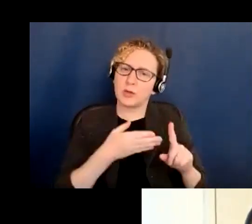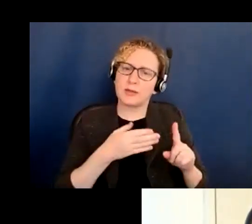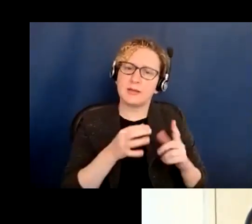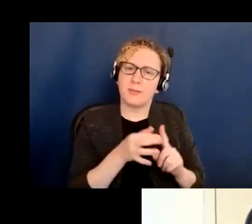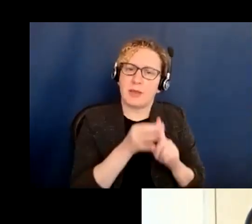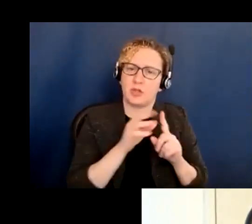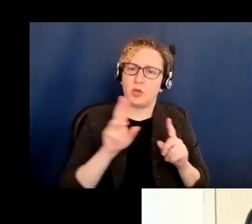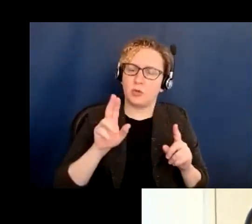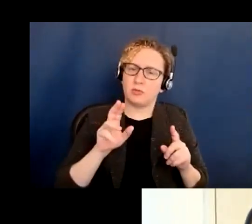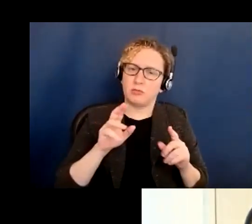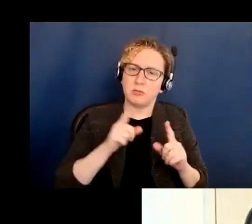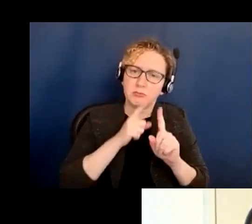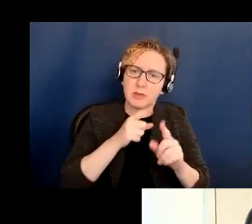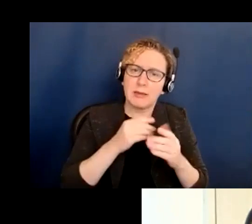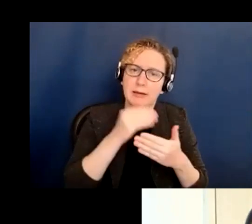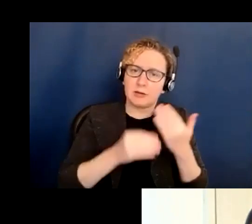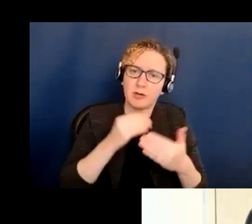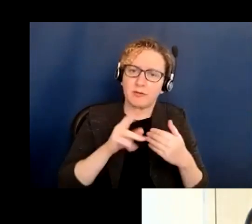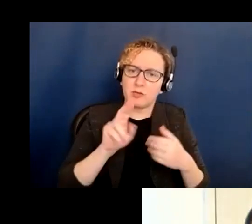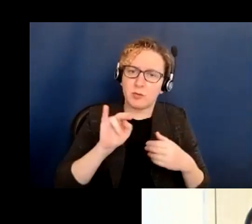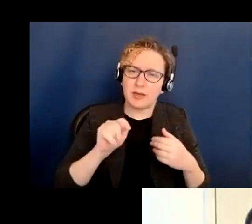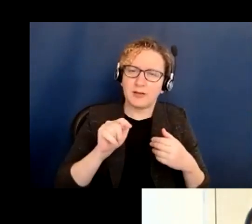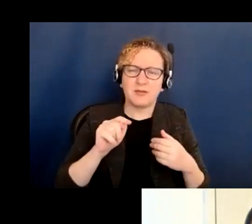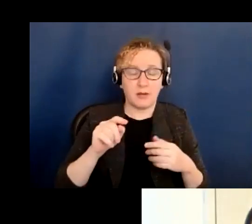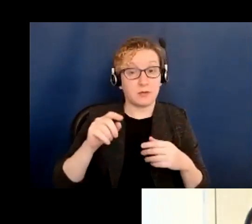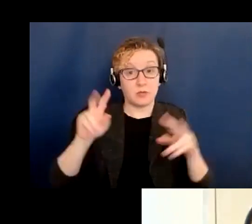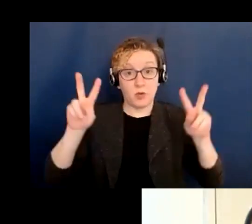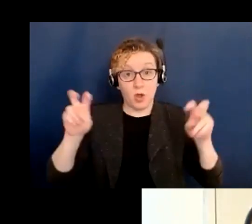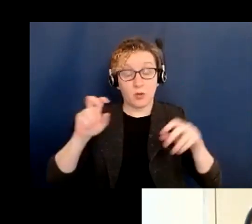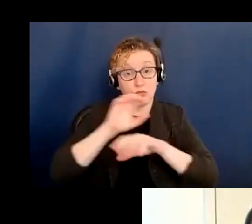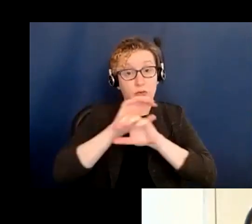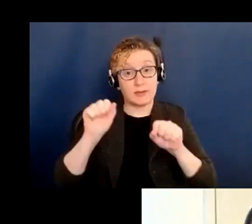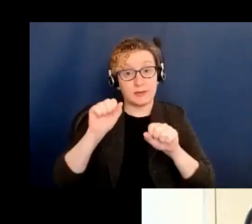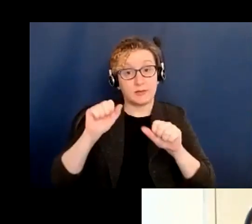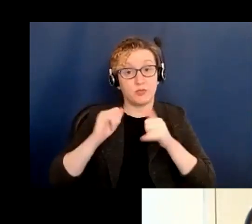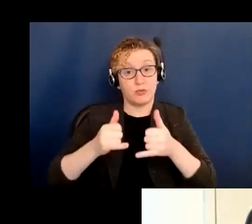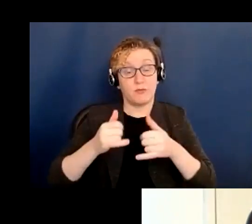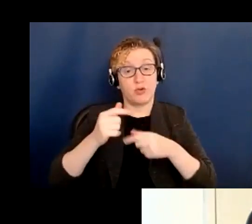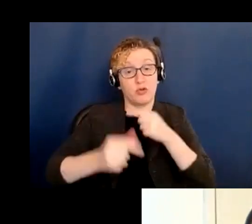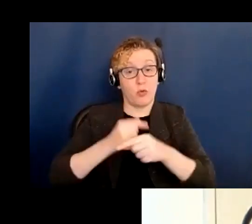Global Learning, which is a grant funded program that supports interdisciplinary teams of faculty